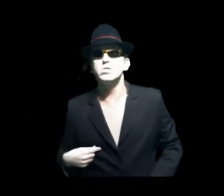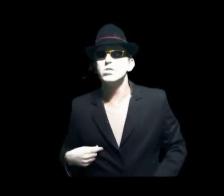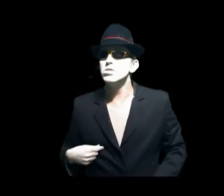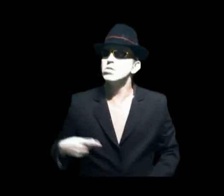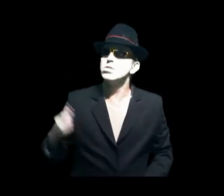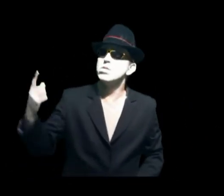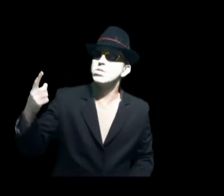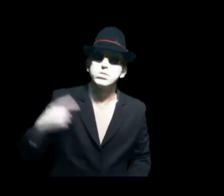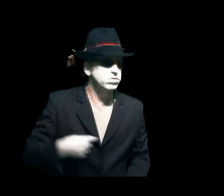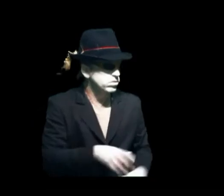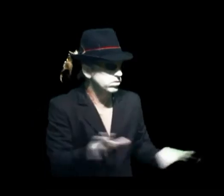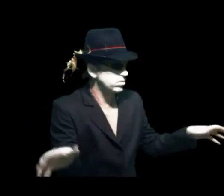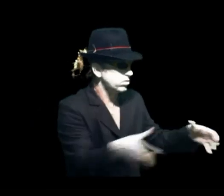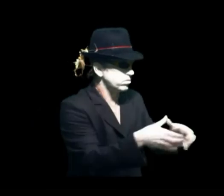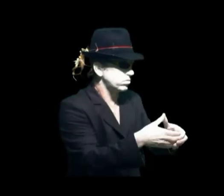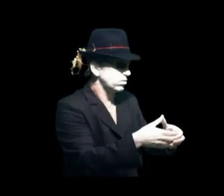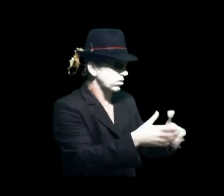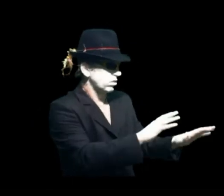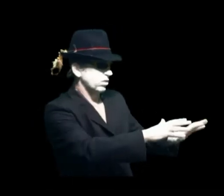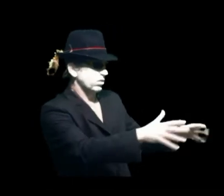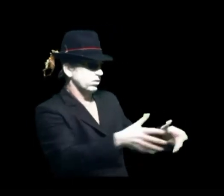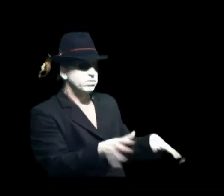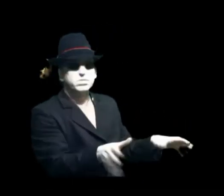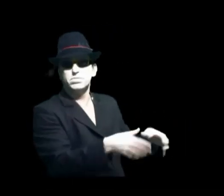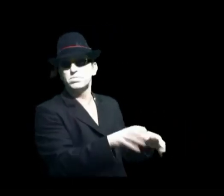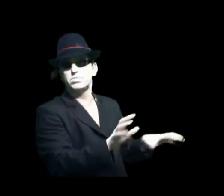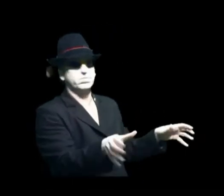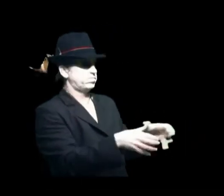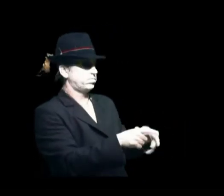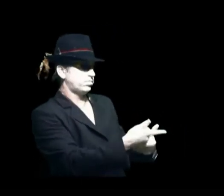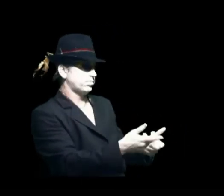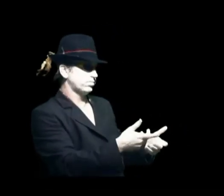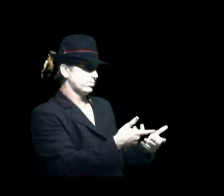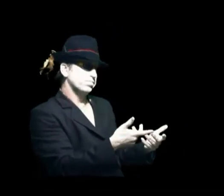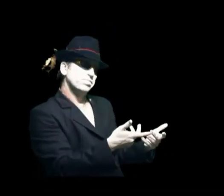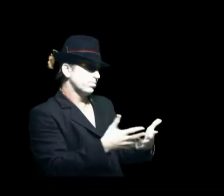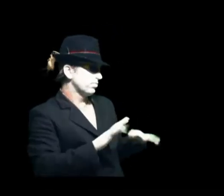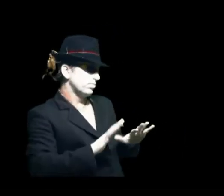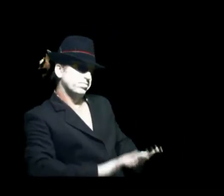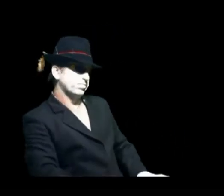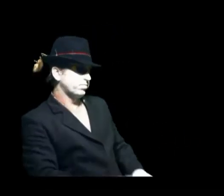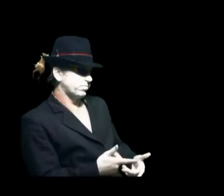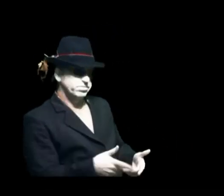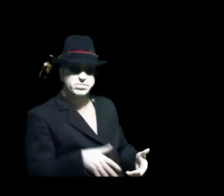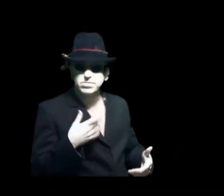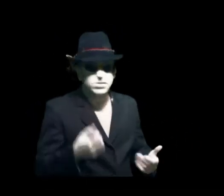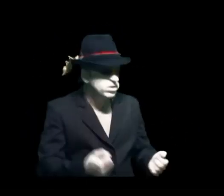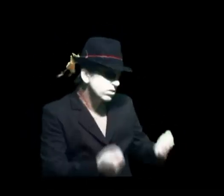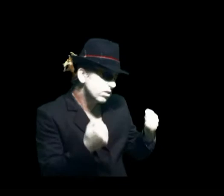This is some you're only as strong as your weakest link so look in the ghetto and see how strong and successful you feel now shit